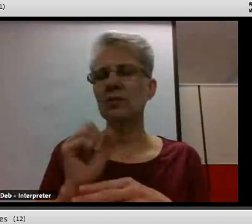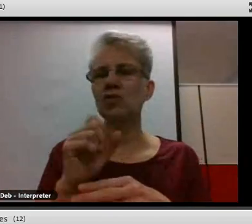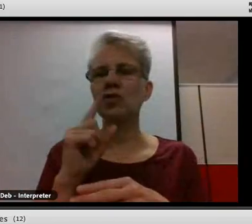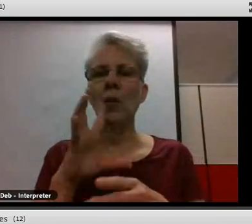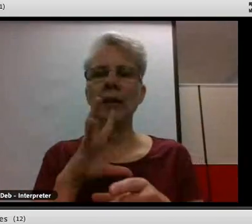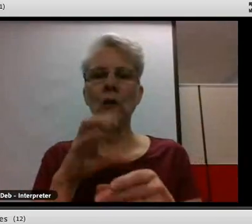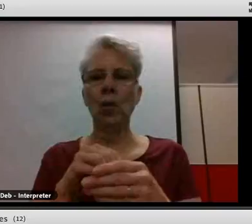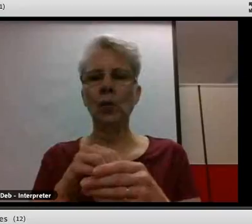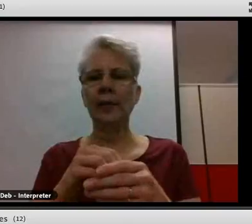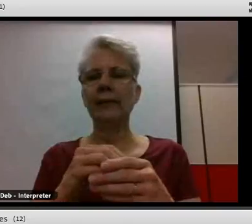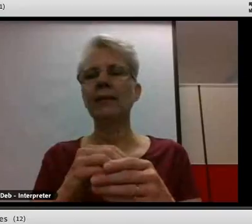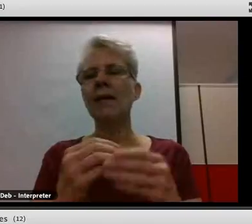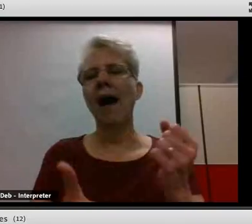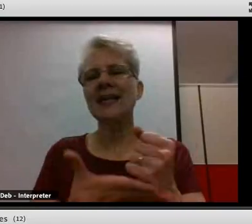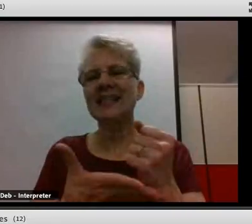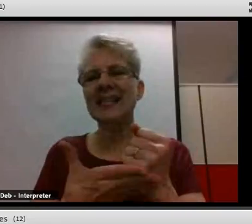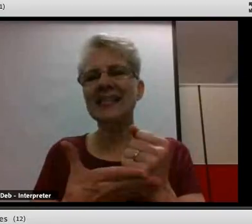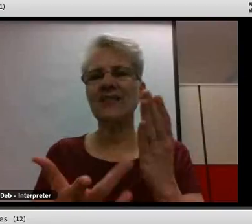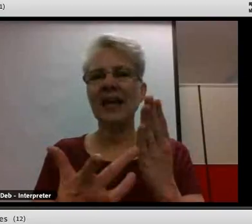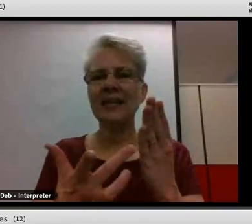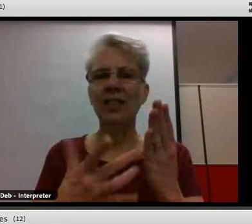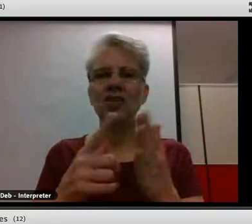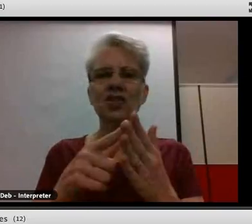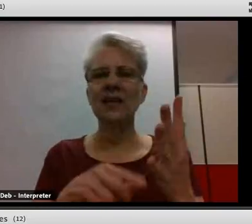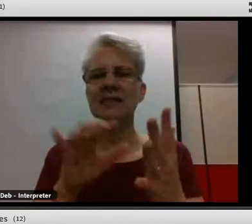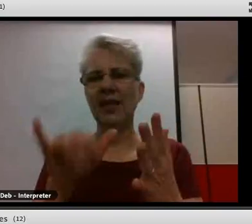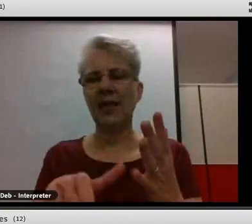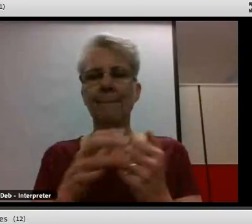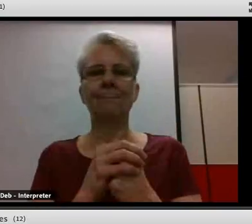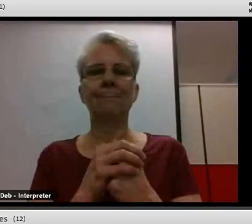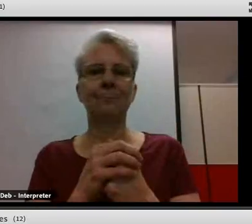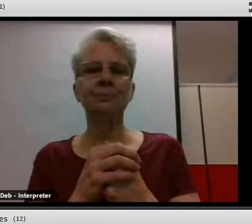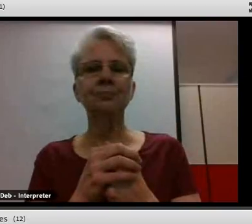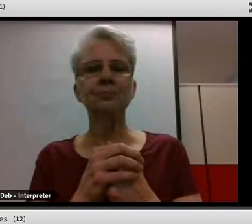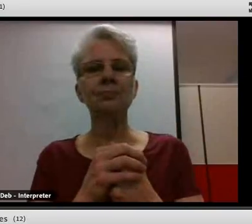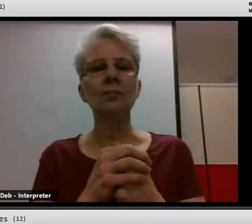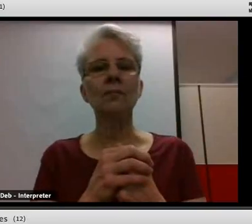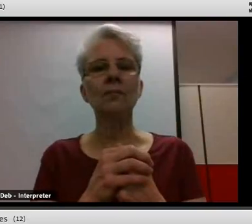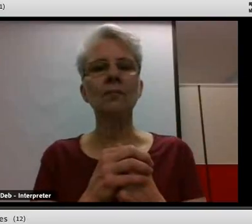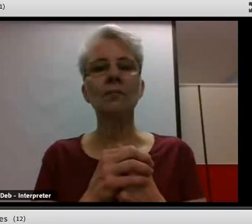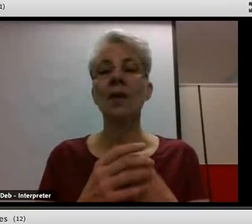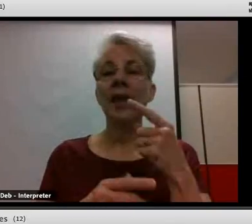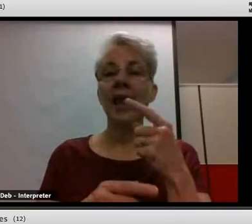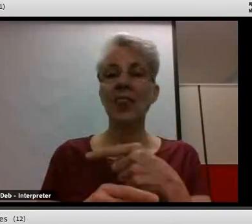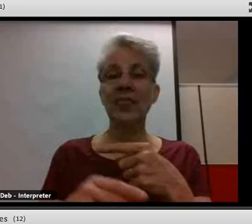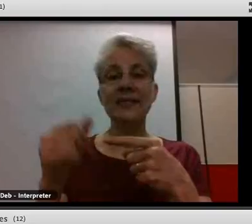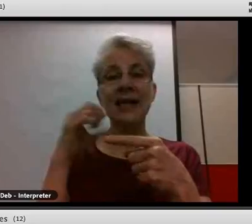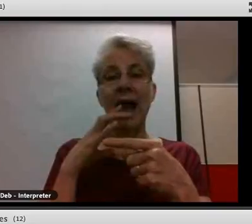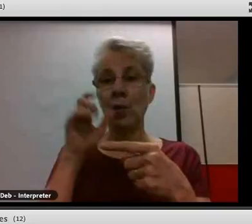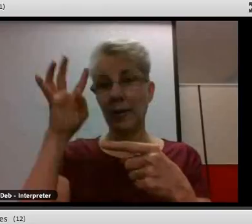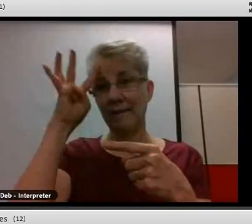And then also, you know, there's ethical and legal issues that you need think about. You don't want to determine for someone